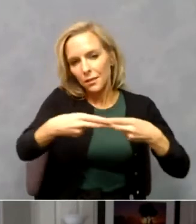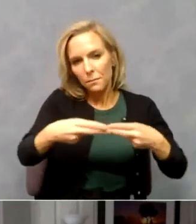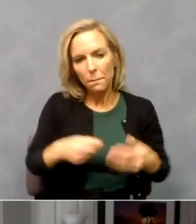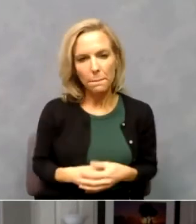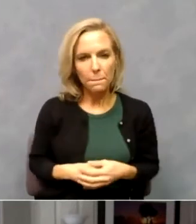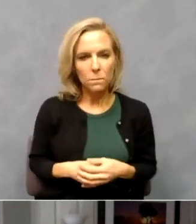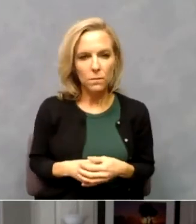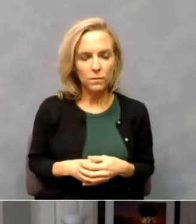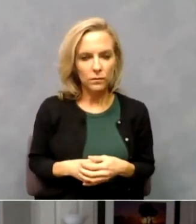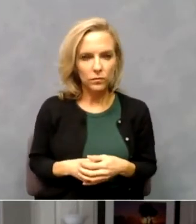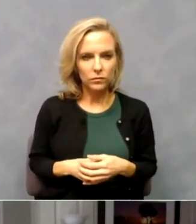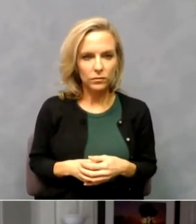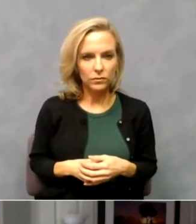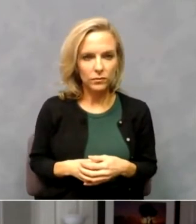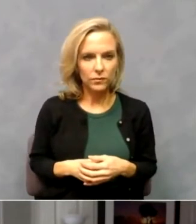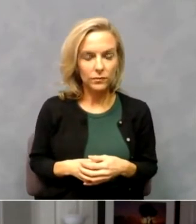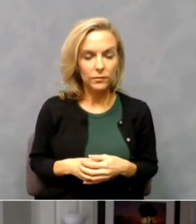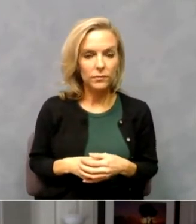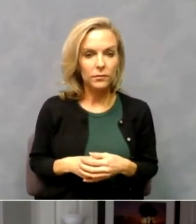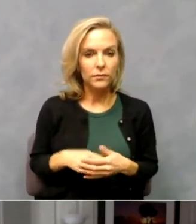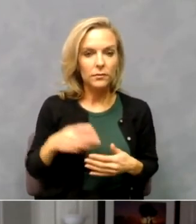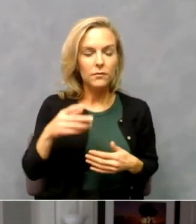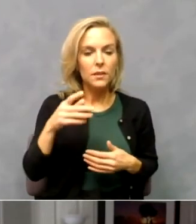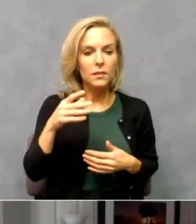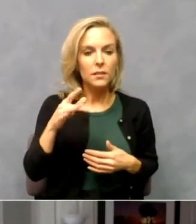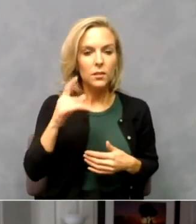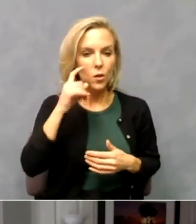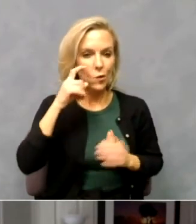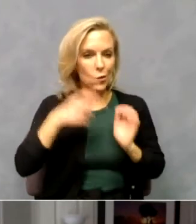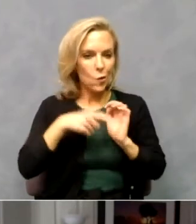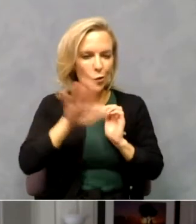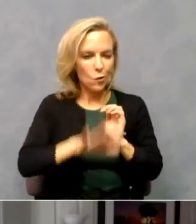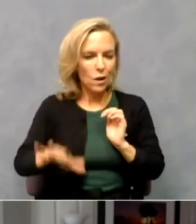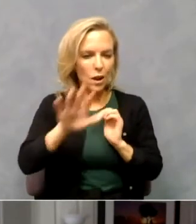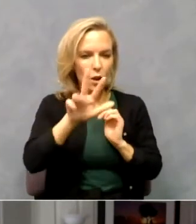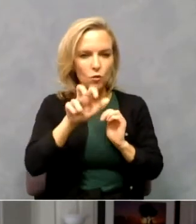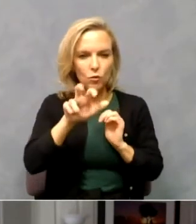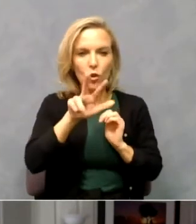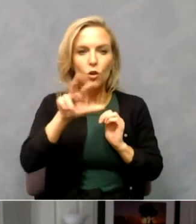So here you'll see we've got about a hunt. 330 million Americans in our